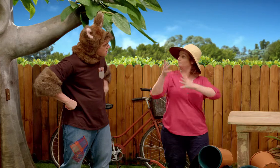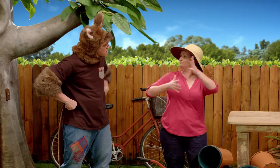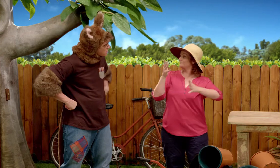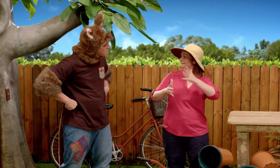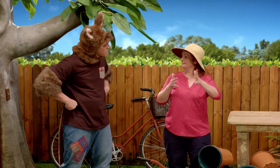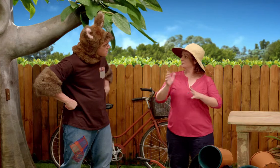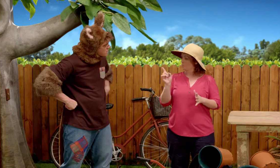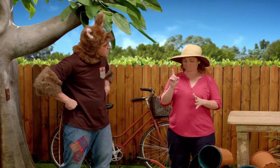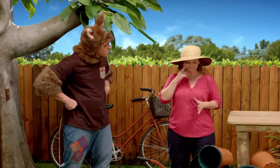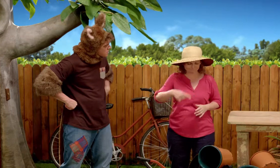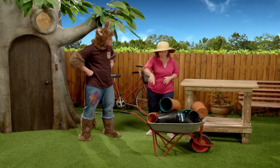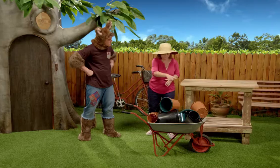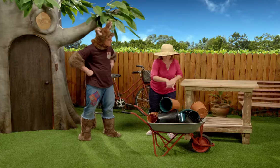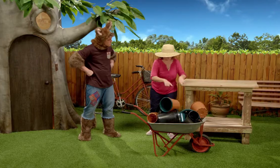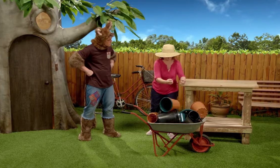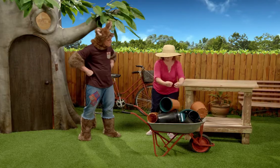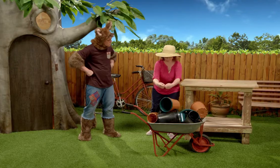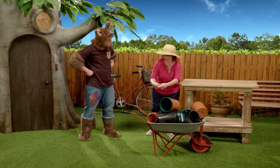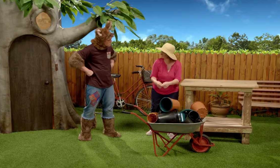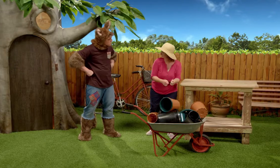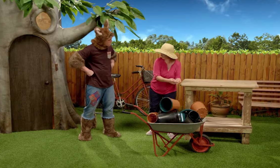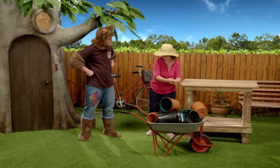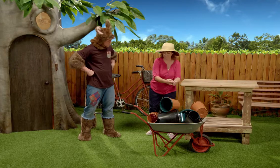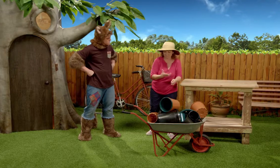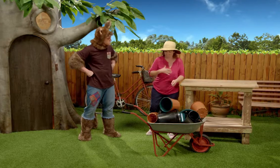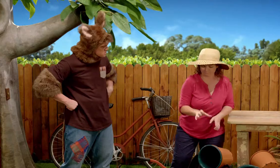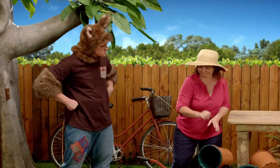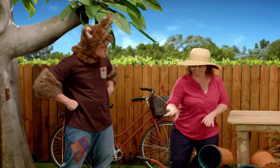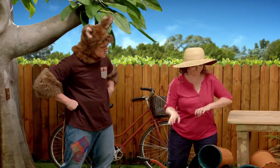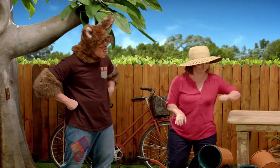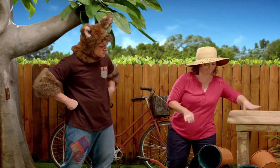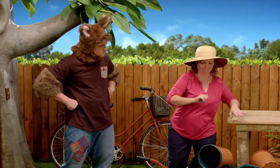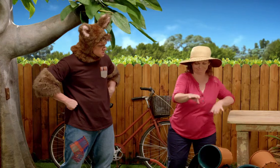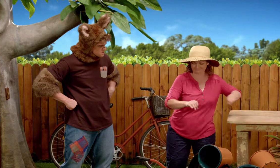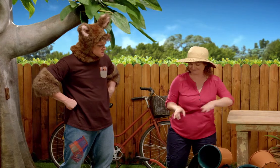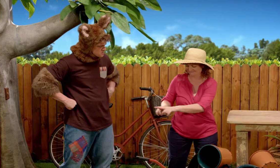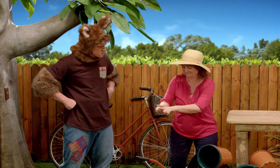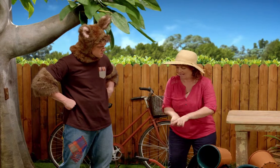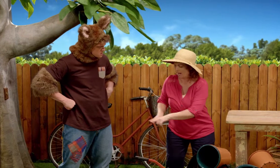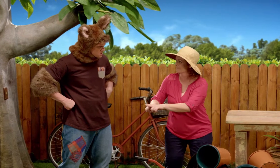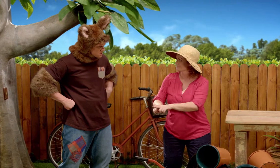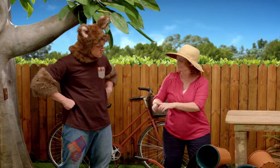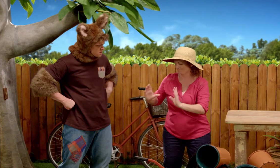Sort means that I would like all these pots put into groups that are the same.